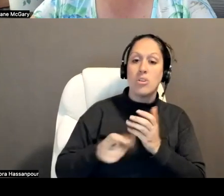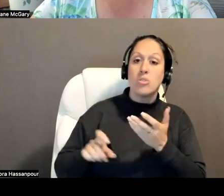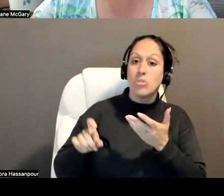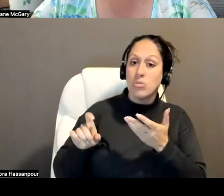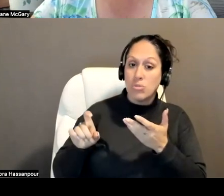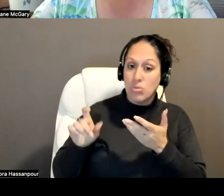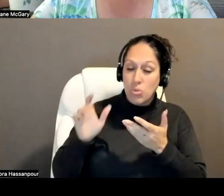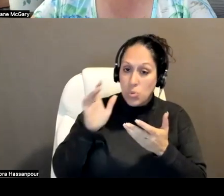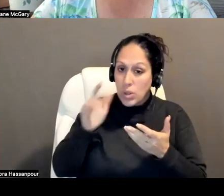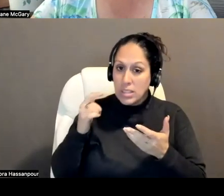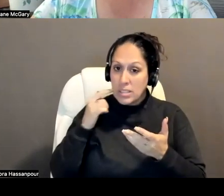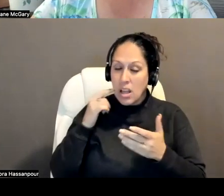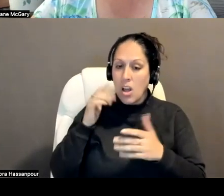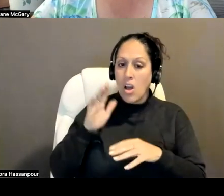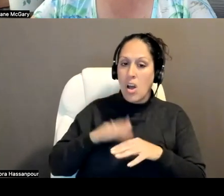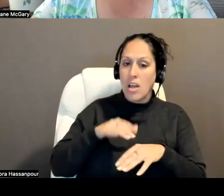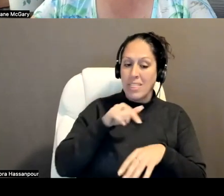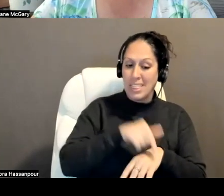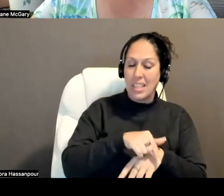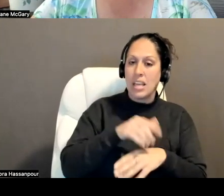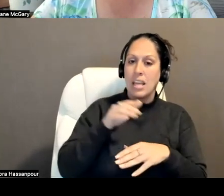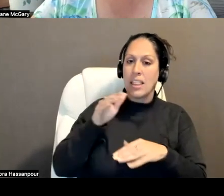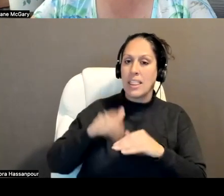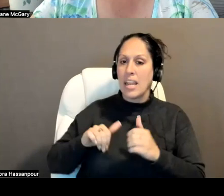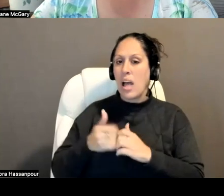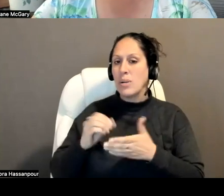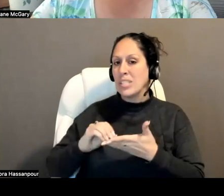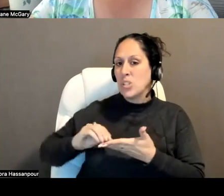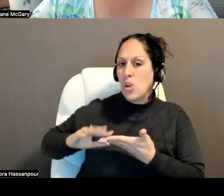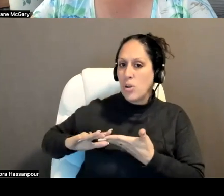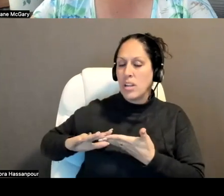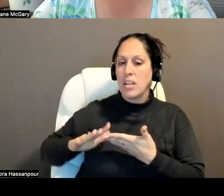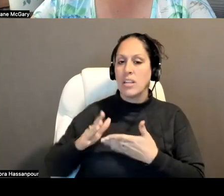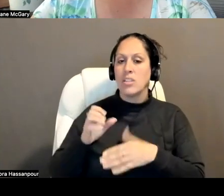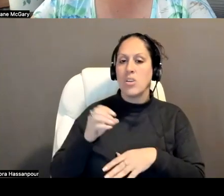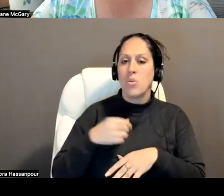it would sound on the instrument, rather than how it's notated out. So, we went through a